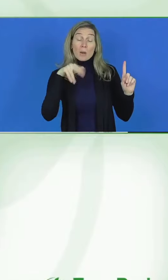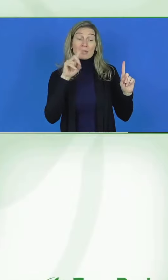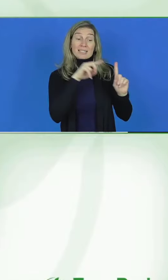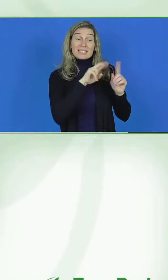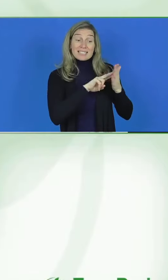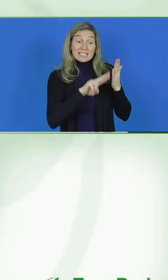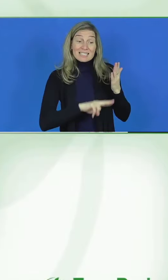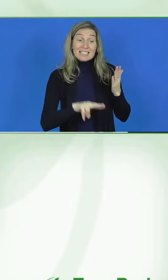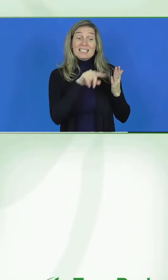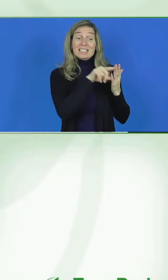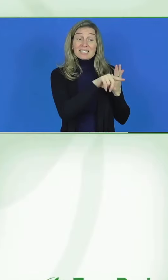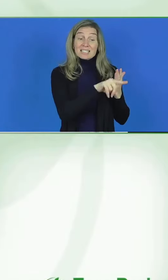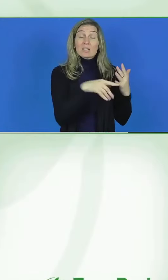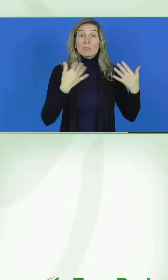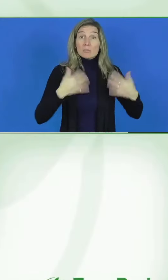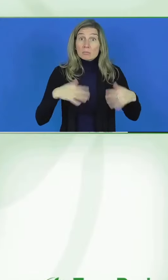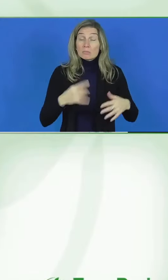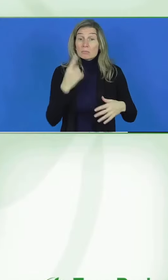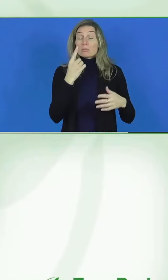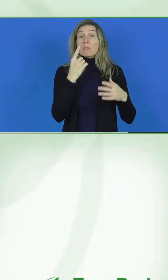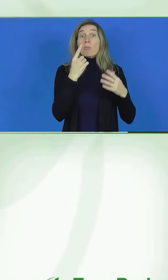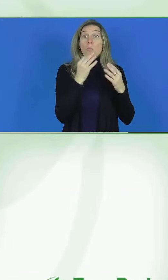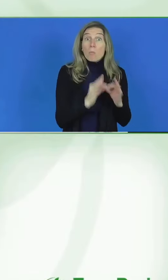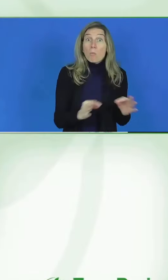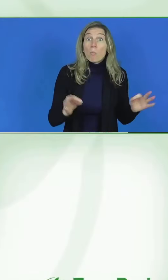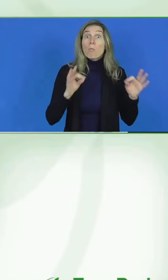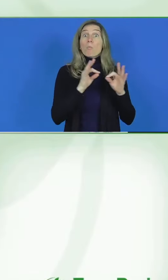last year about the rights of families to support.